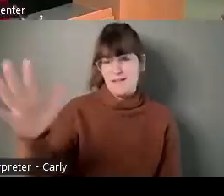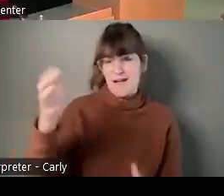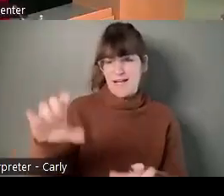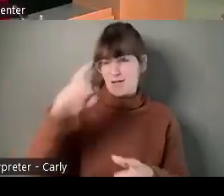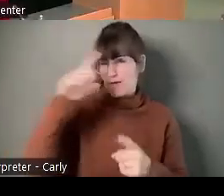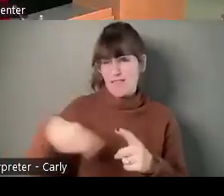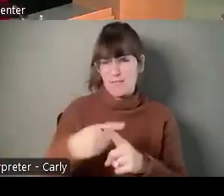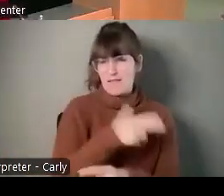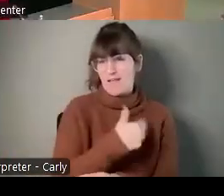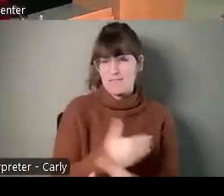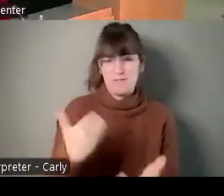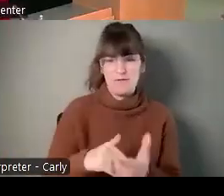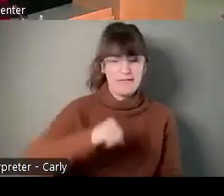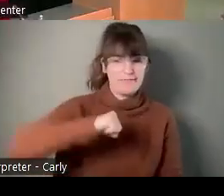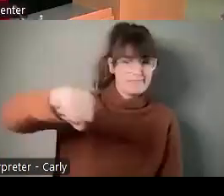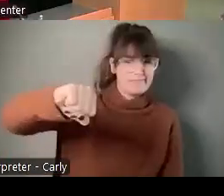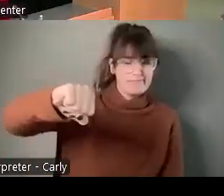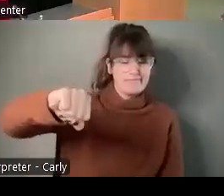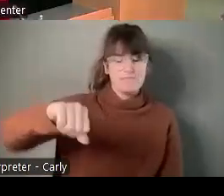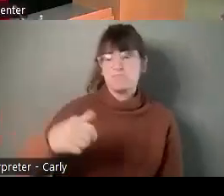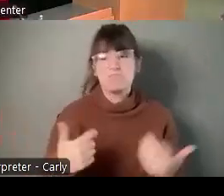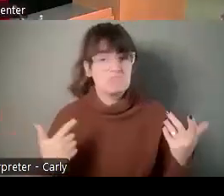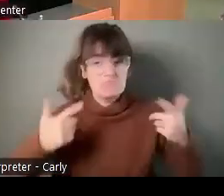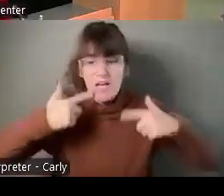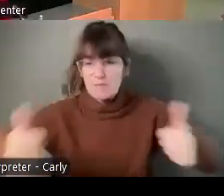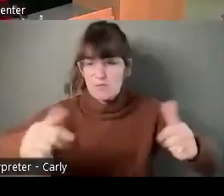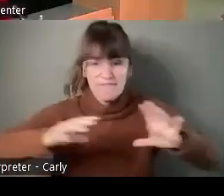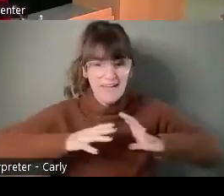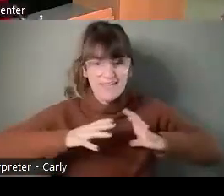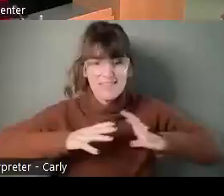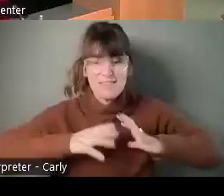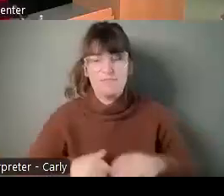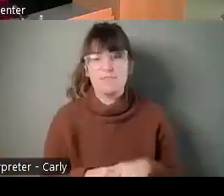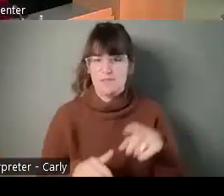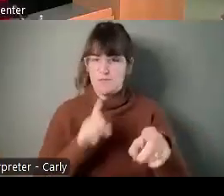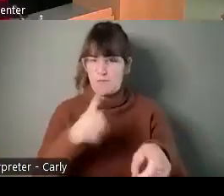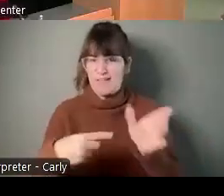again. See you never." Either is fine. Um, and so here are some real life examples of some replies